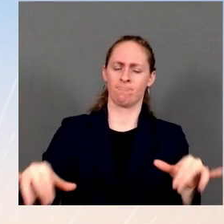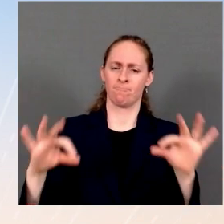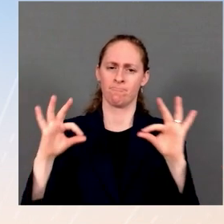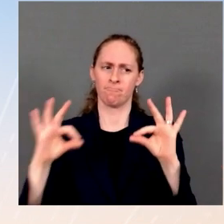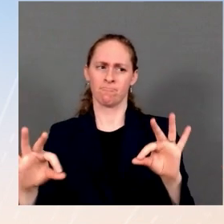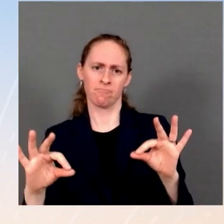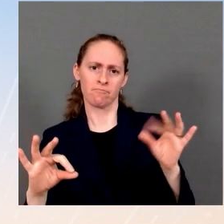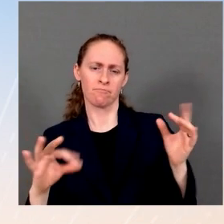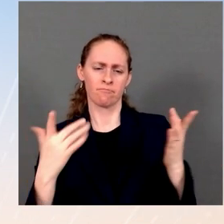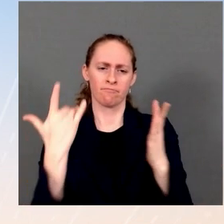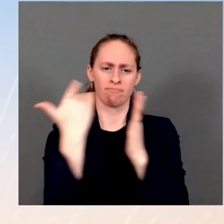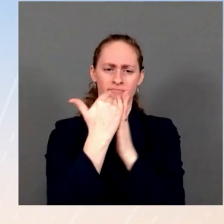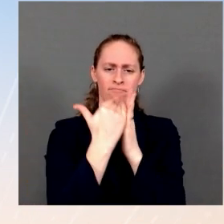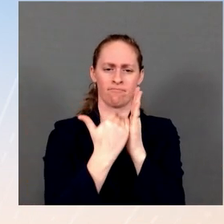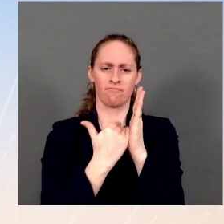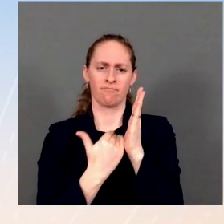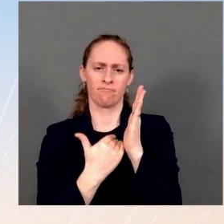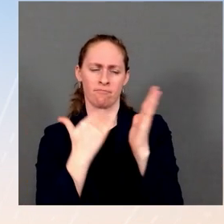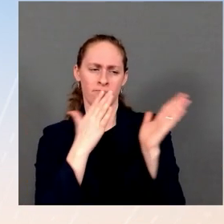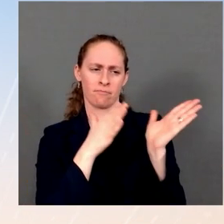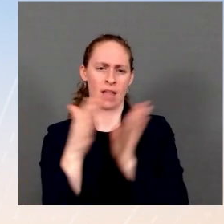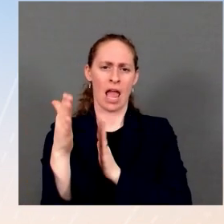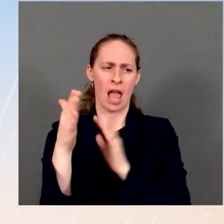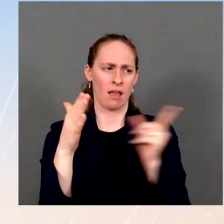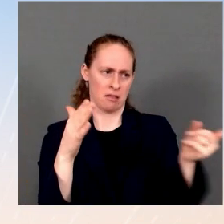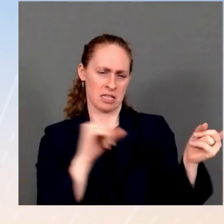that would cost $1.4 of his $1.75 trillion.